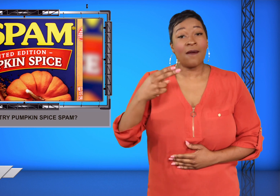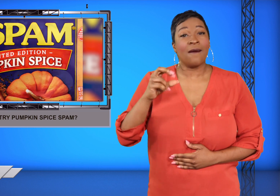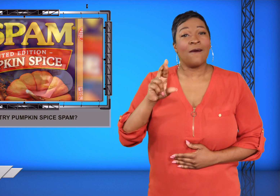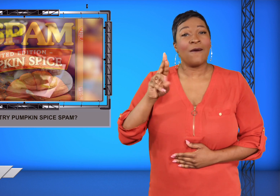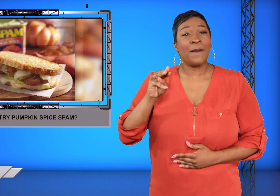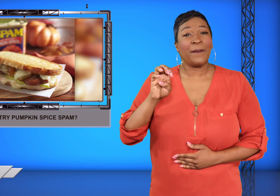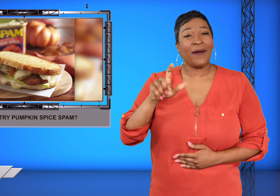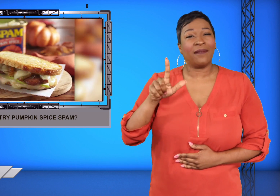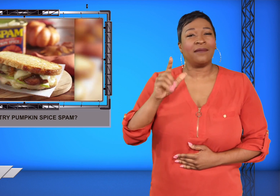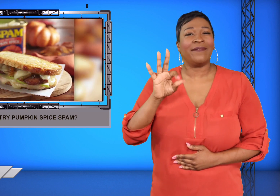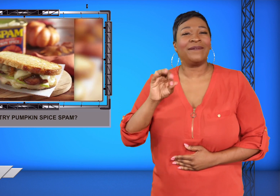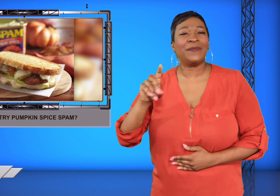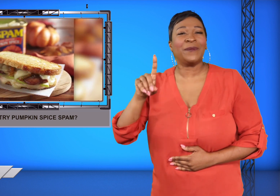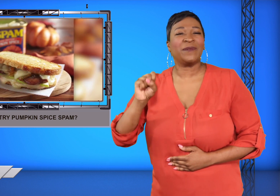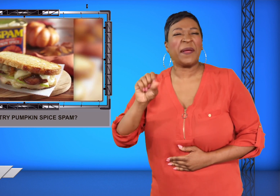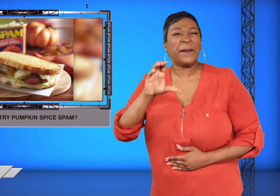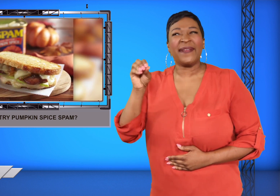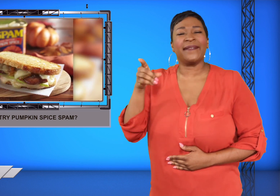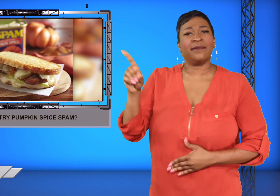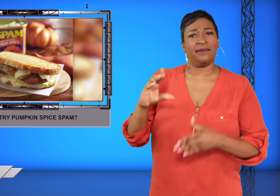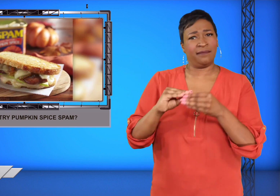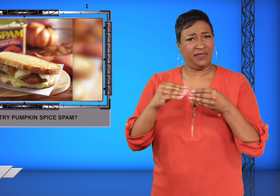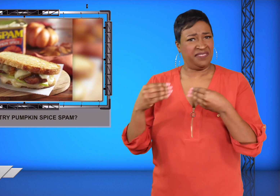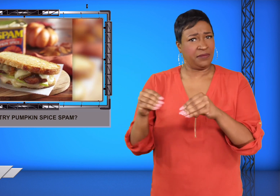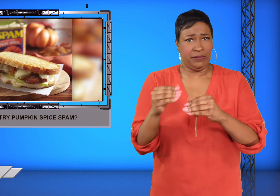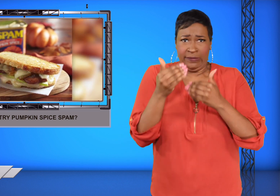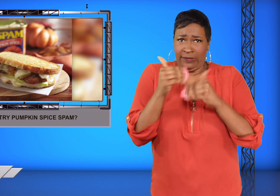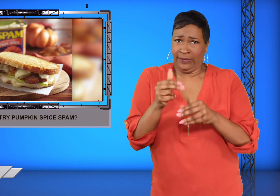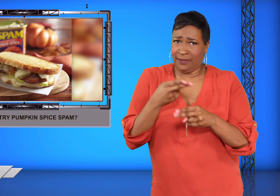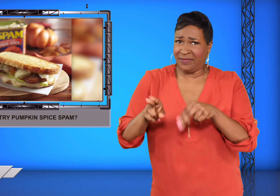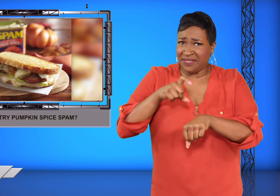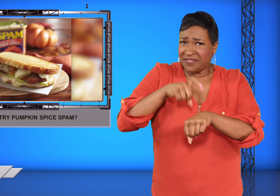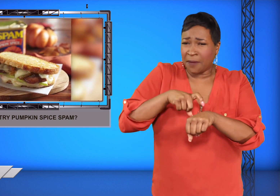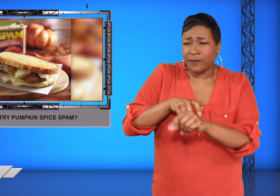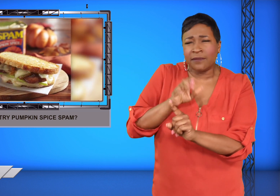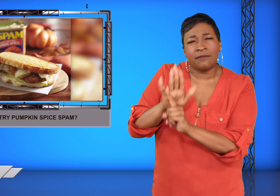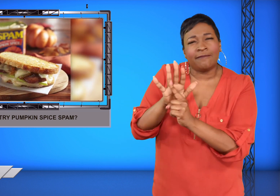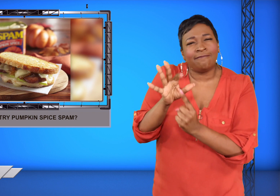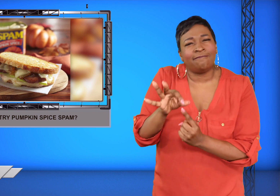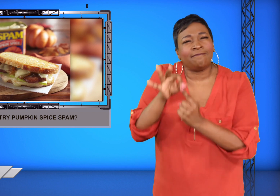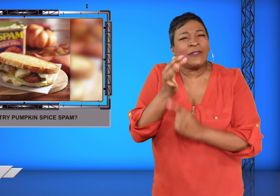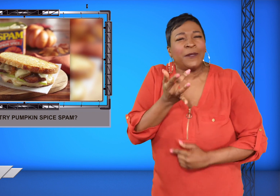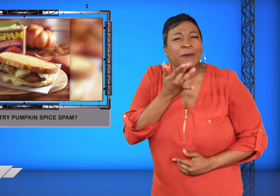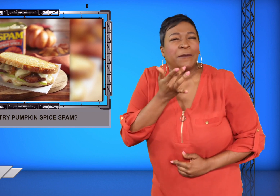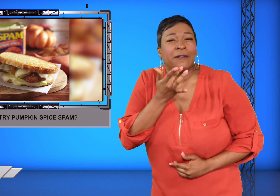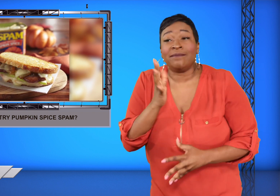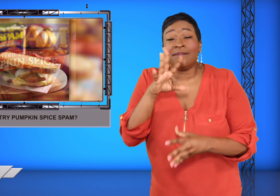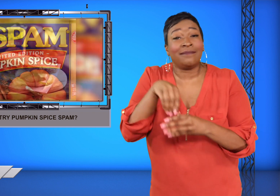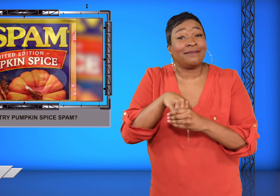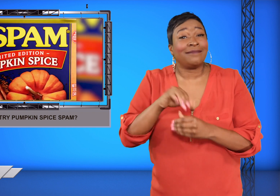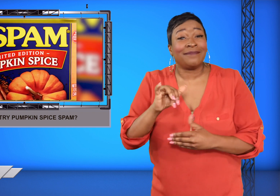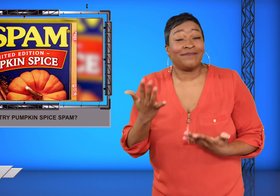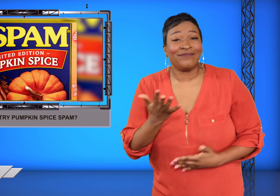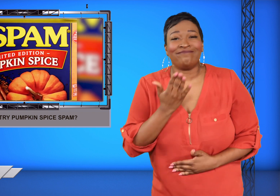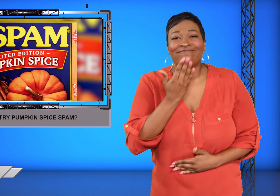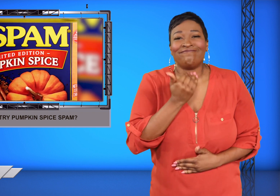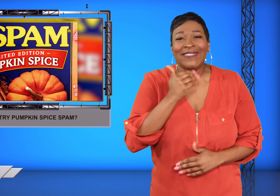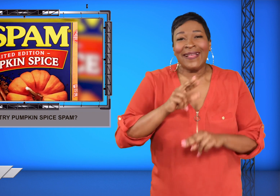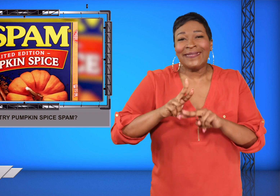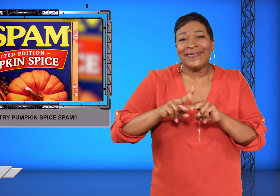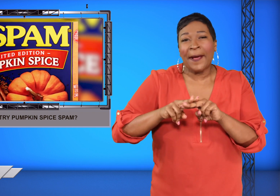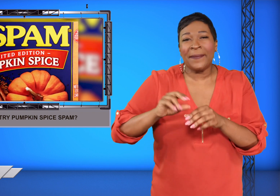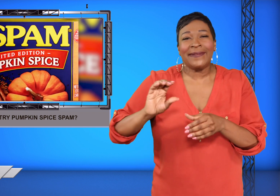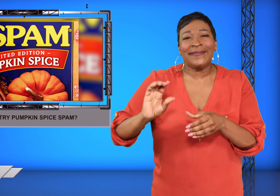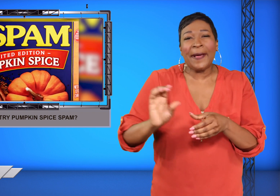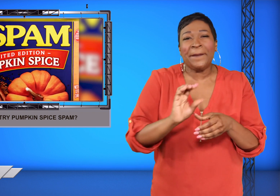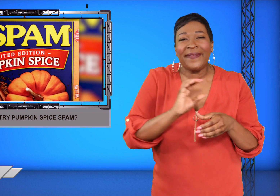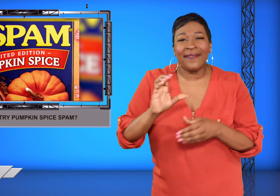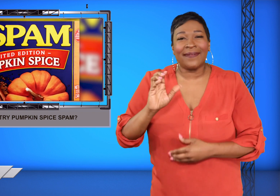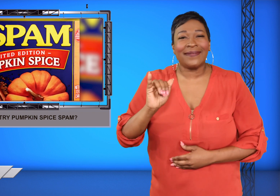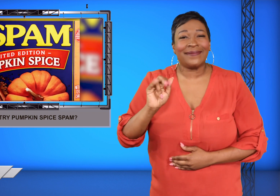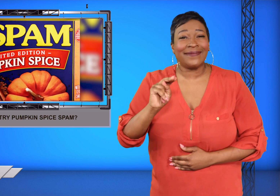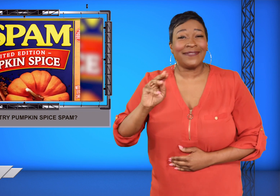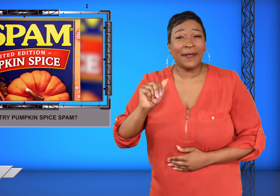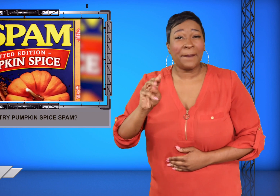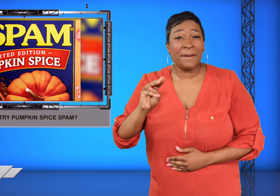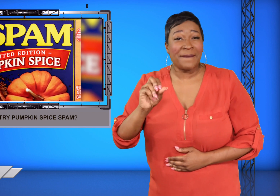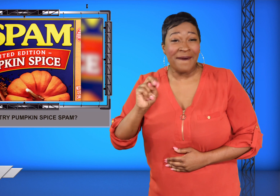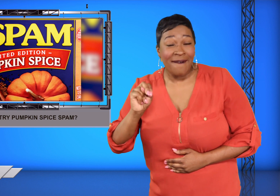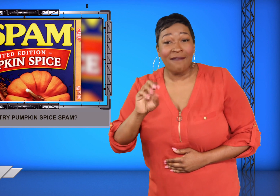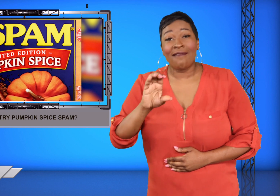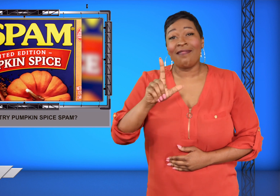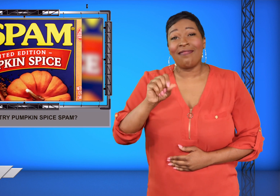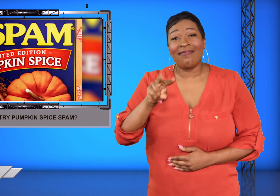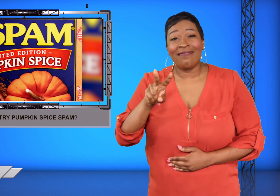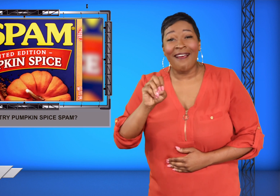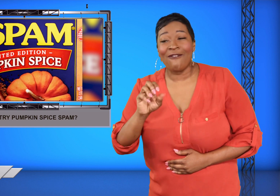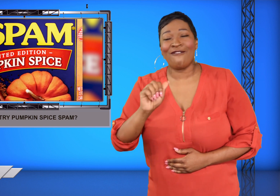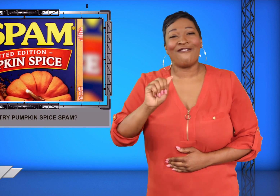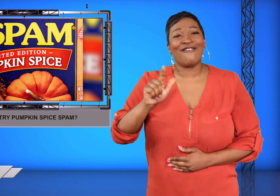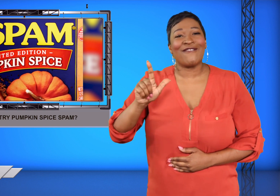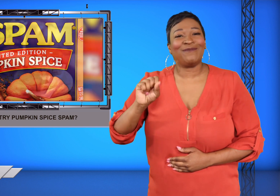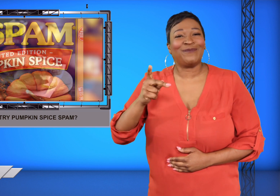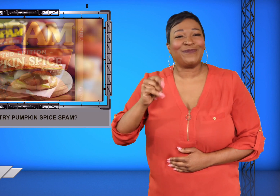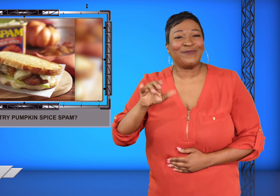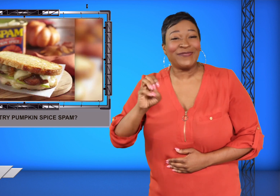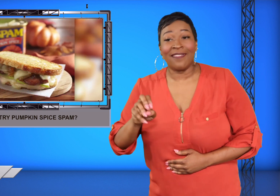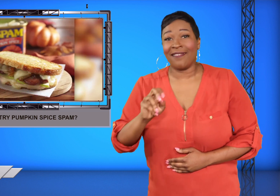Hormel foods says the limited edition flavor includes hints of cinnamon, cloves, allspice